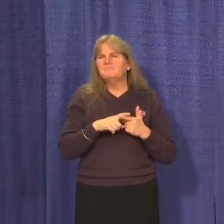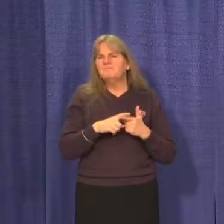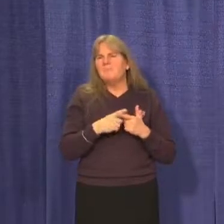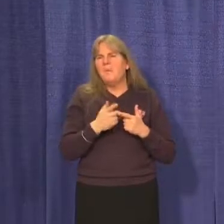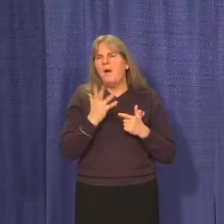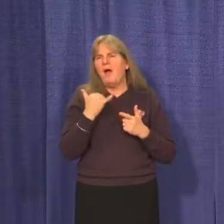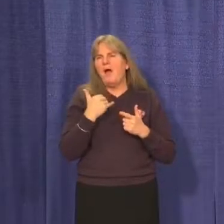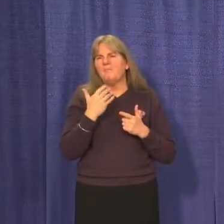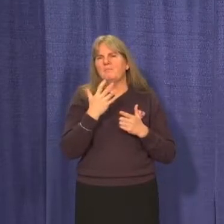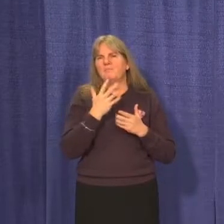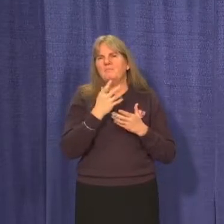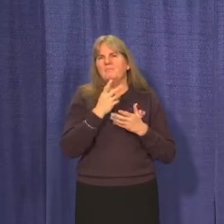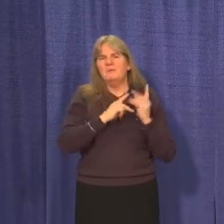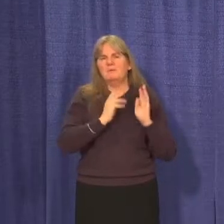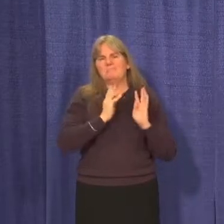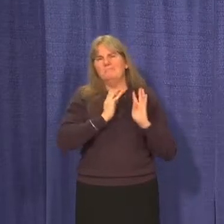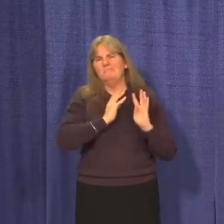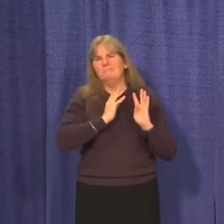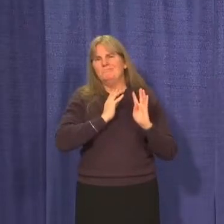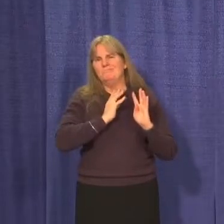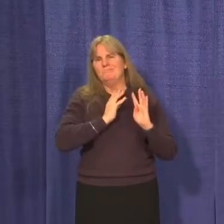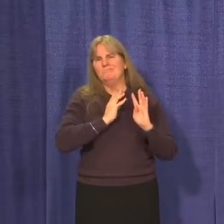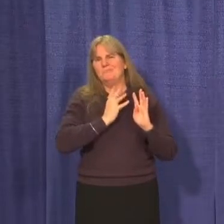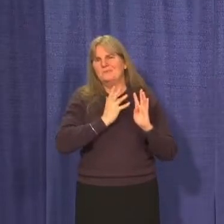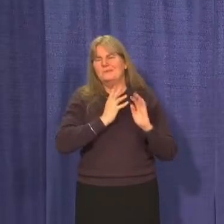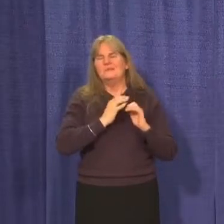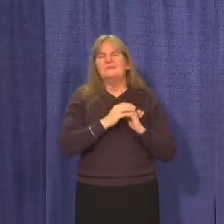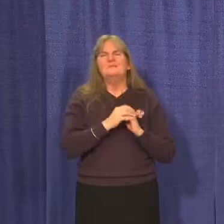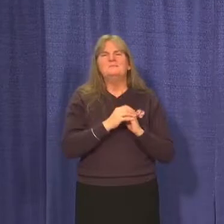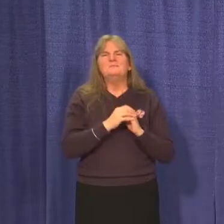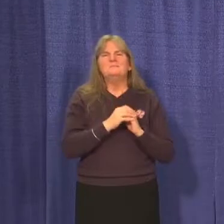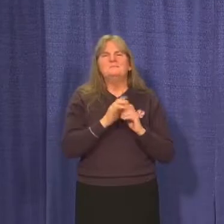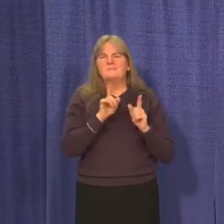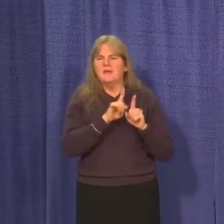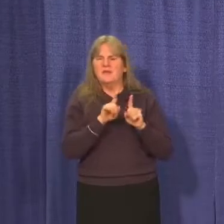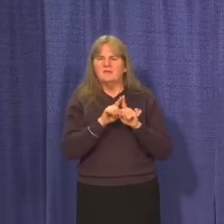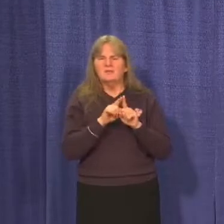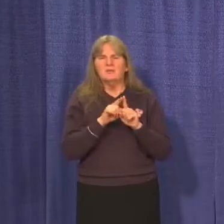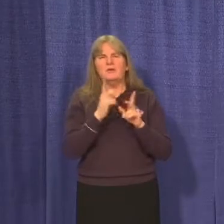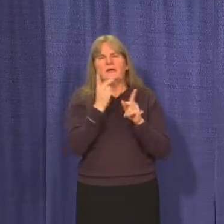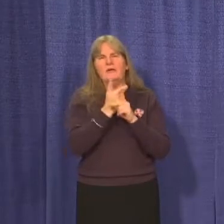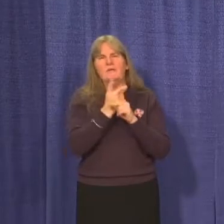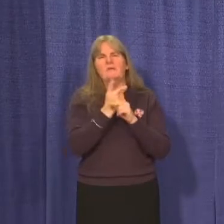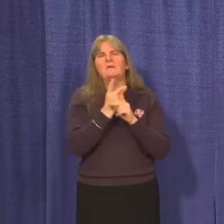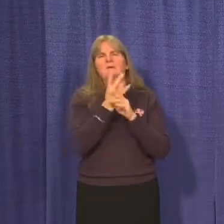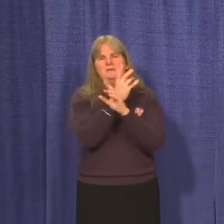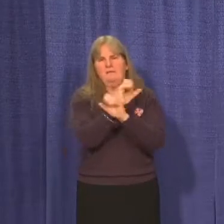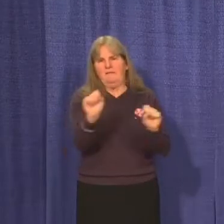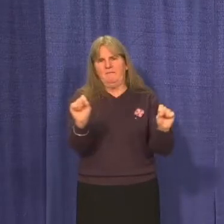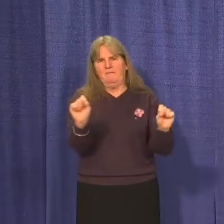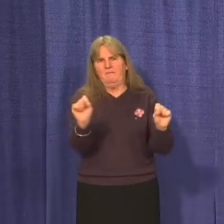number of people that is necessary and to allow that COVID safe flow to occur.